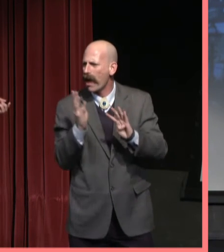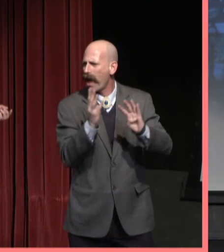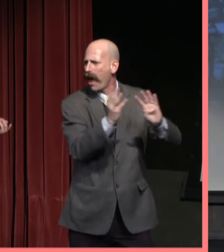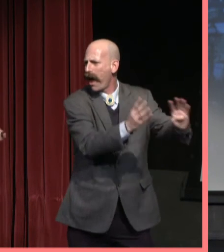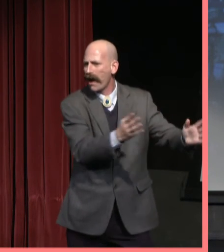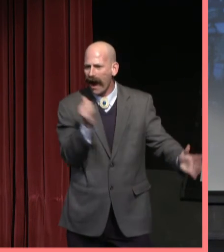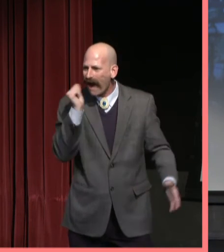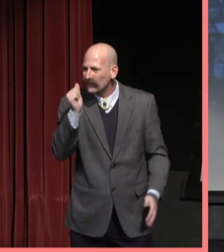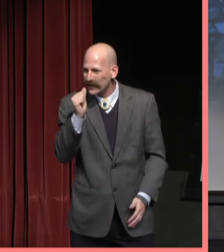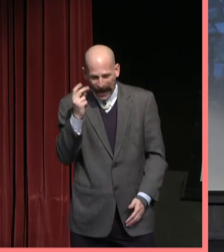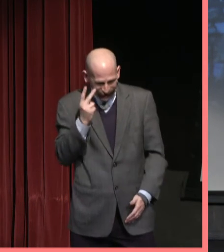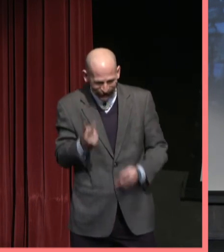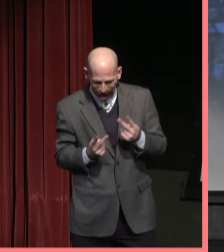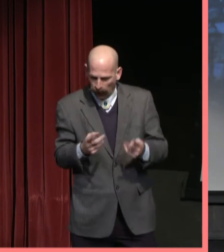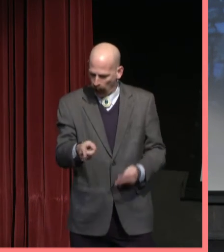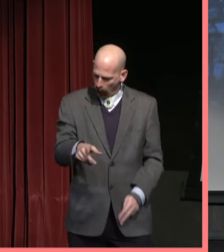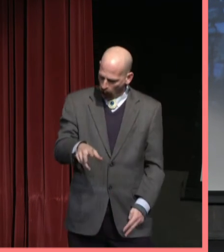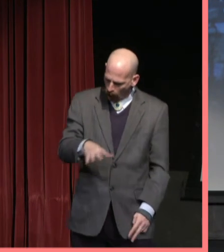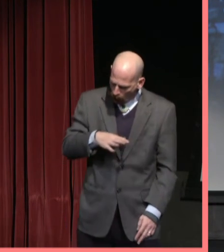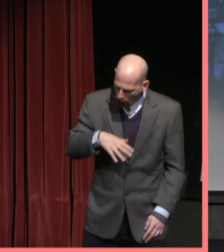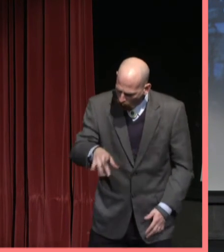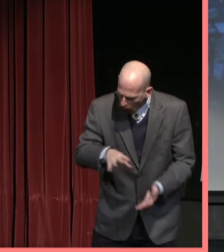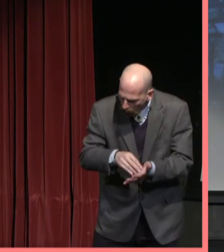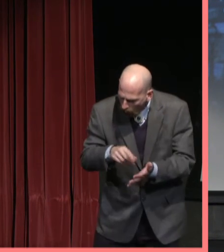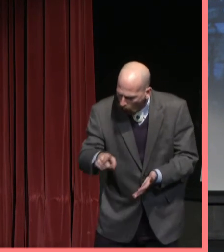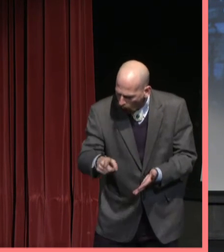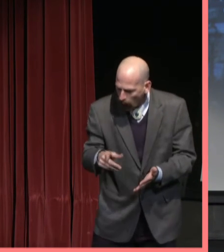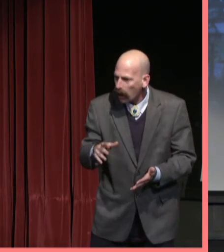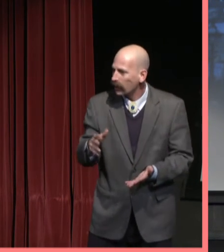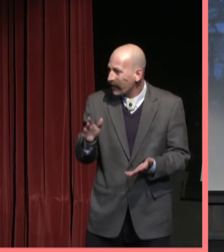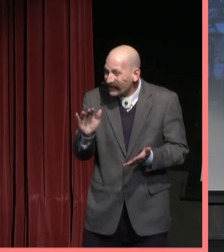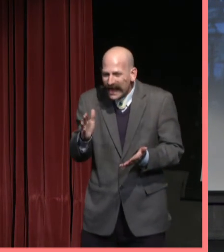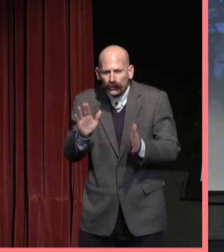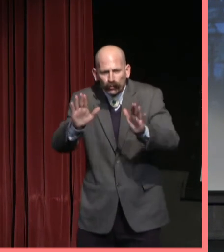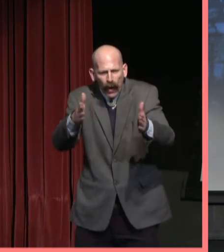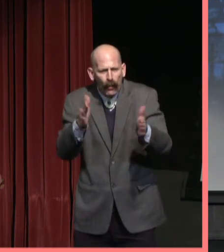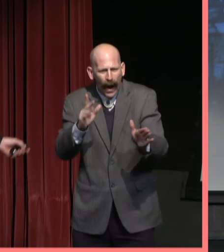this would be a cool thing to do to engage and communicate with the public.